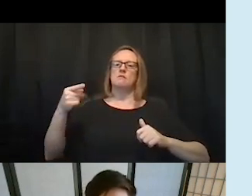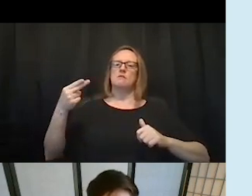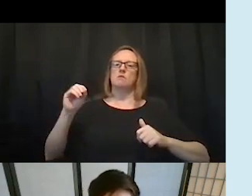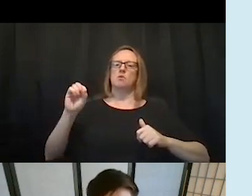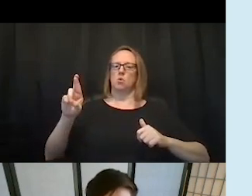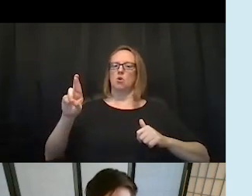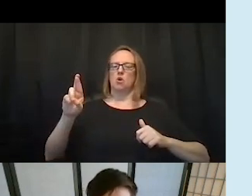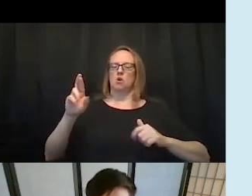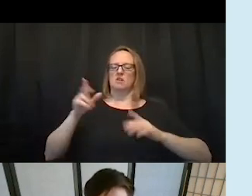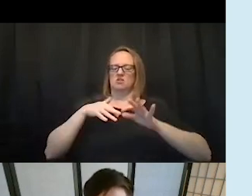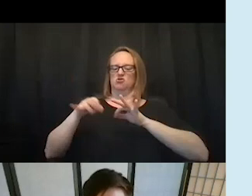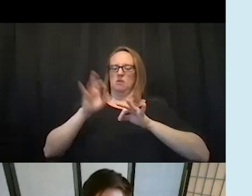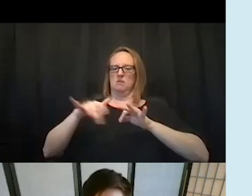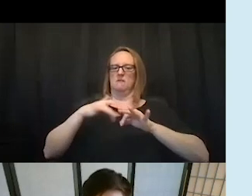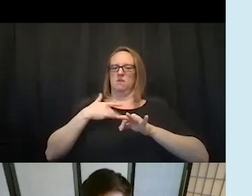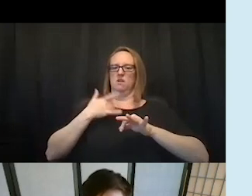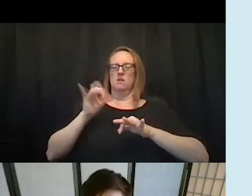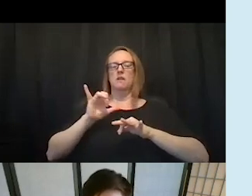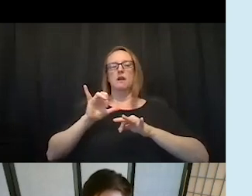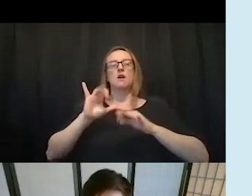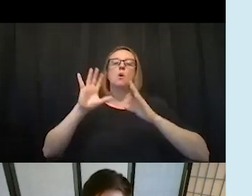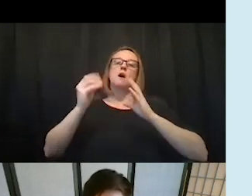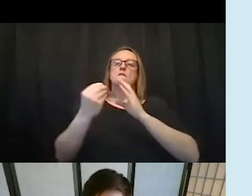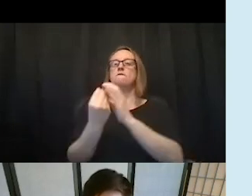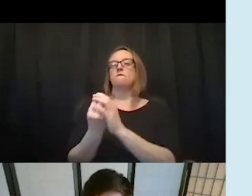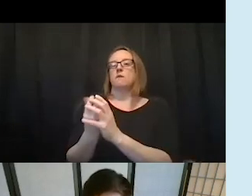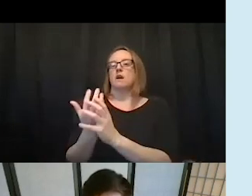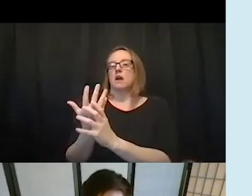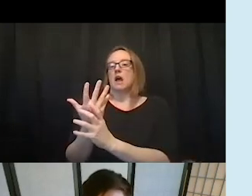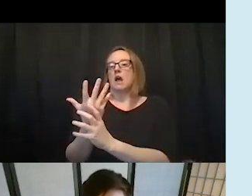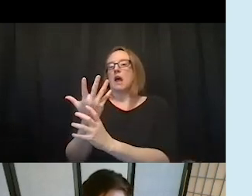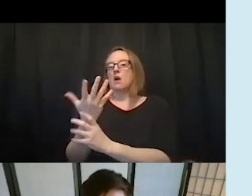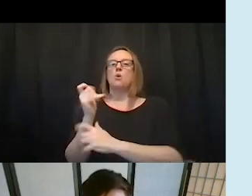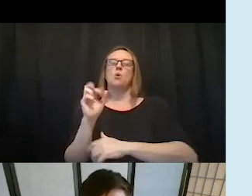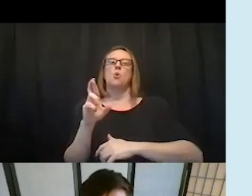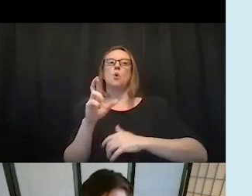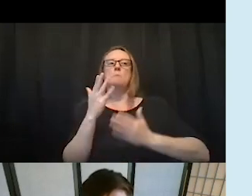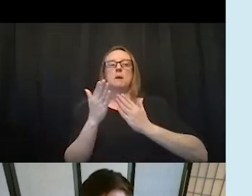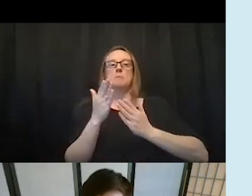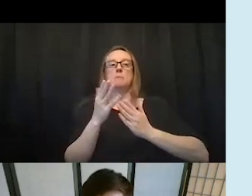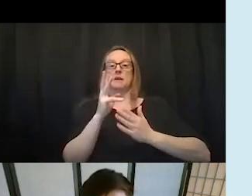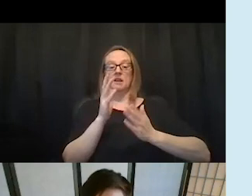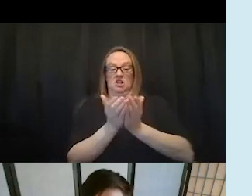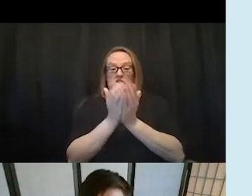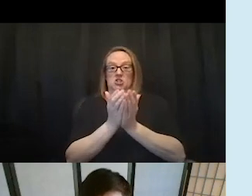blooming in springtime or a ship on stormy seas or the feeling when you drop your cell phone in